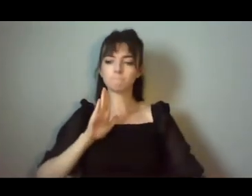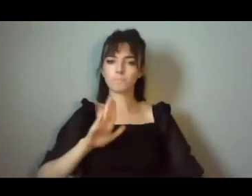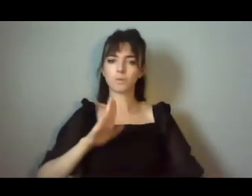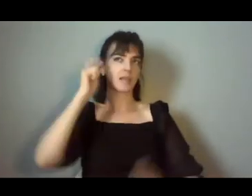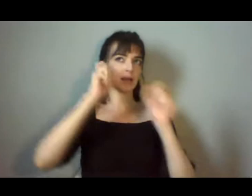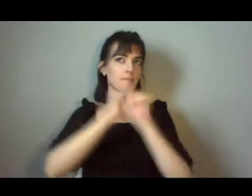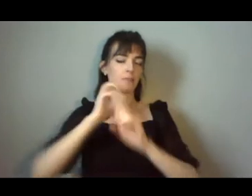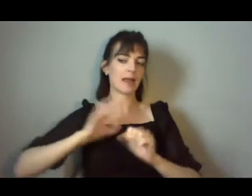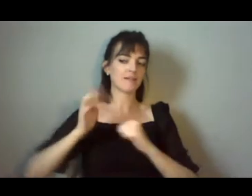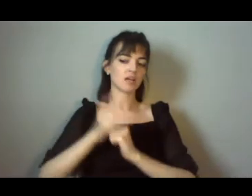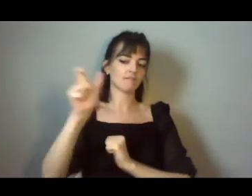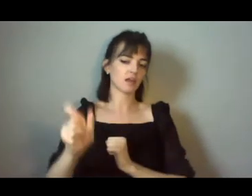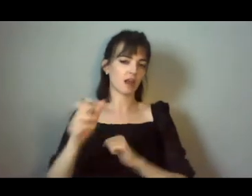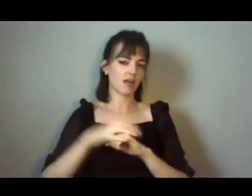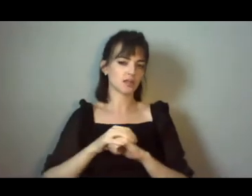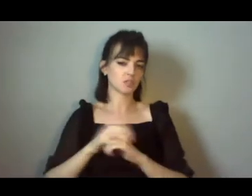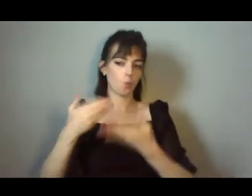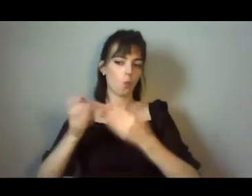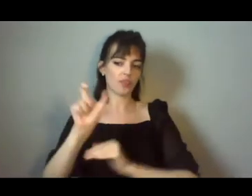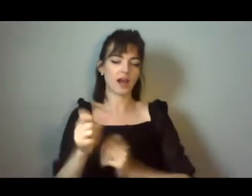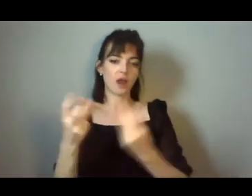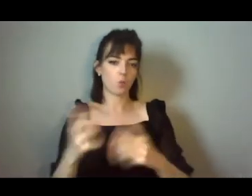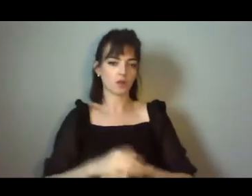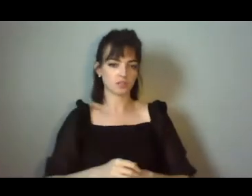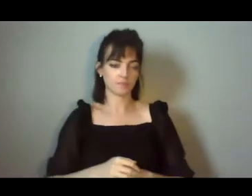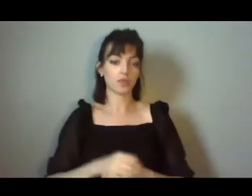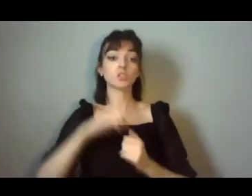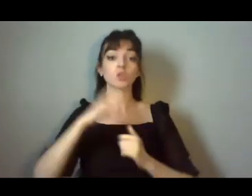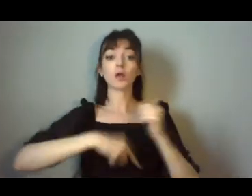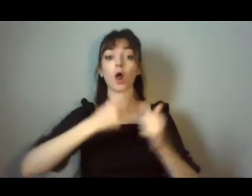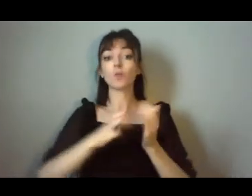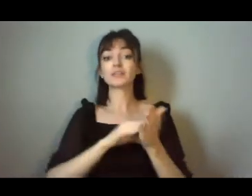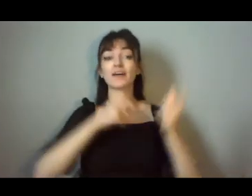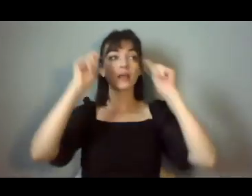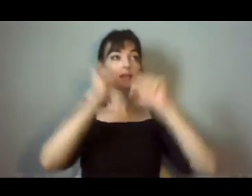the instructions of that client. We have always had to consider whether the client has capacity